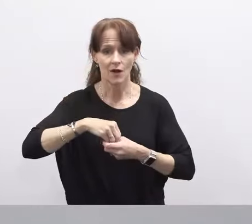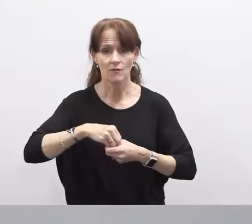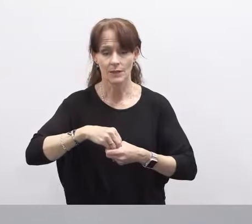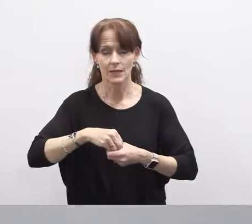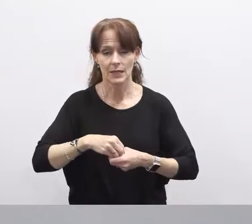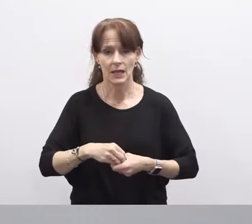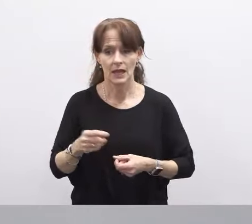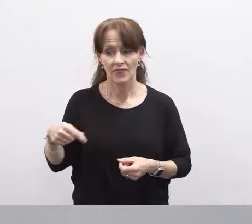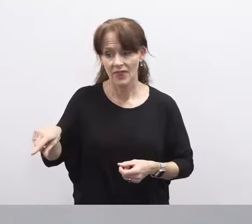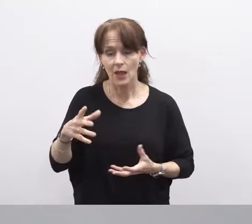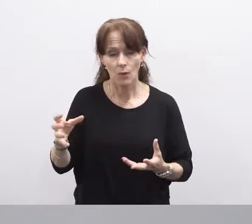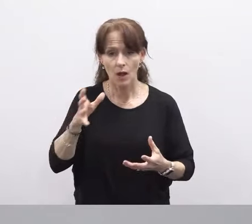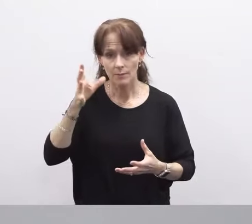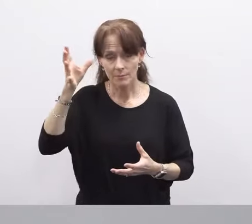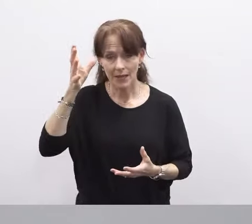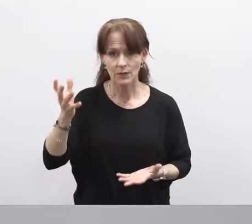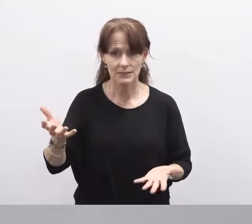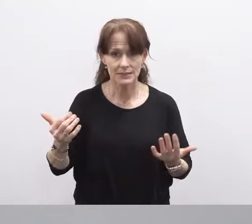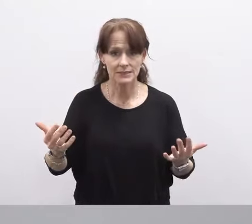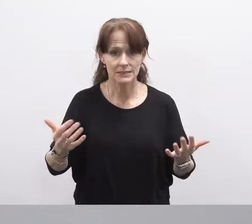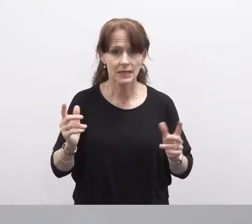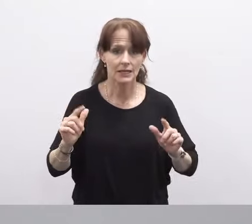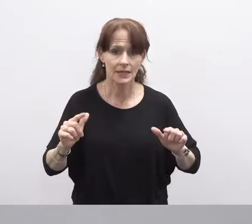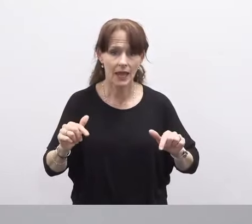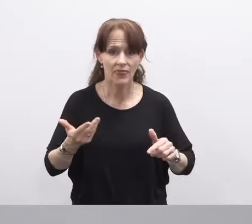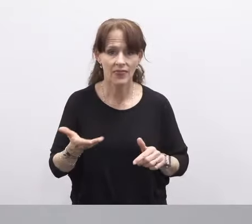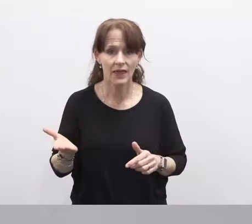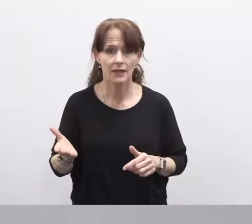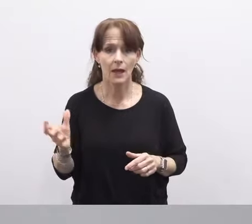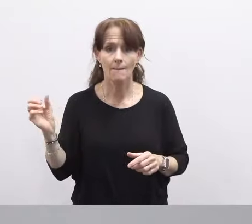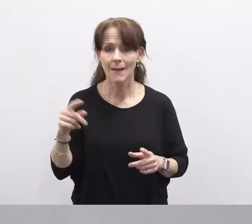They want parents to attend things like back to school night